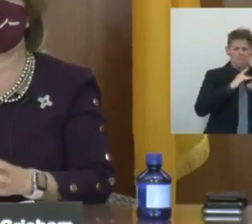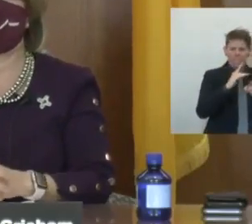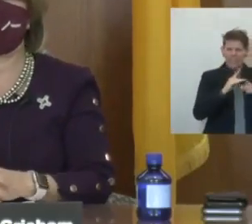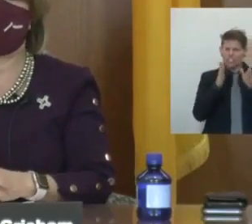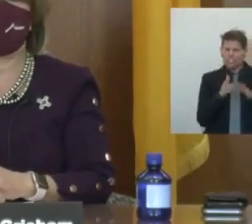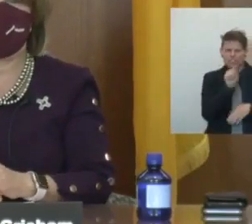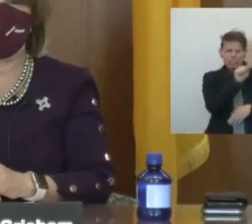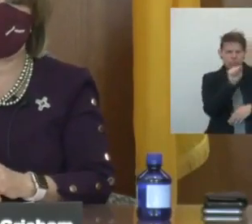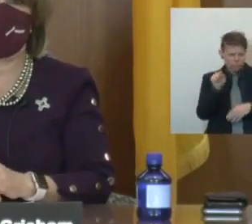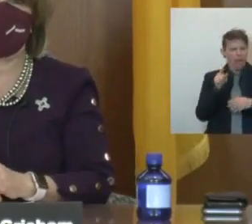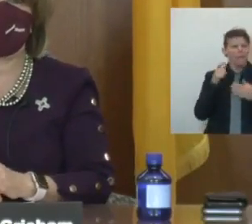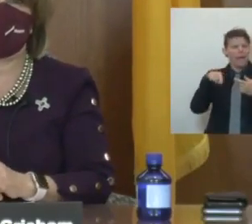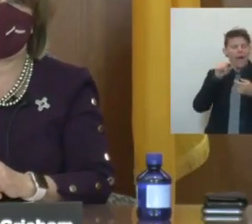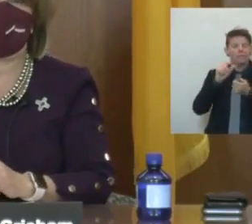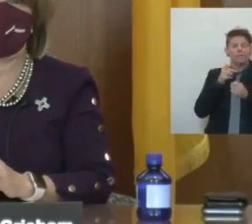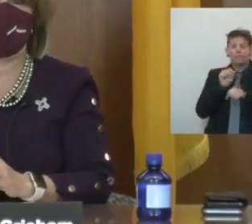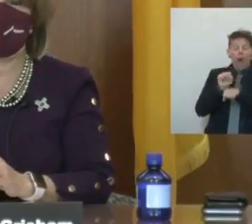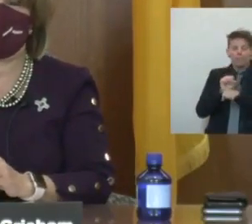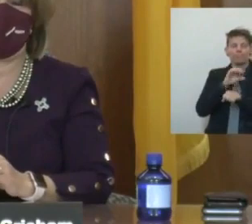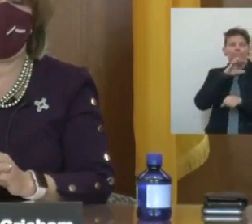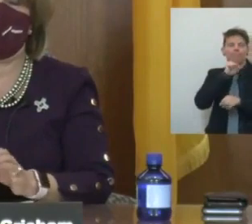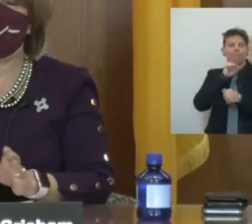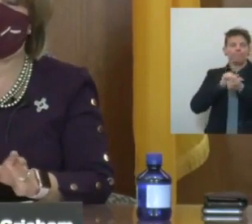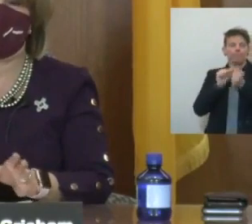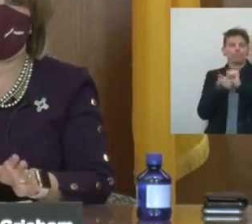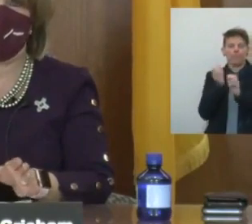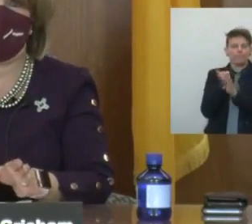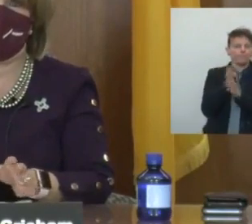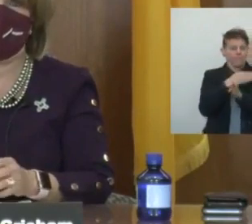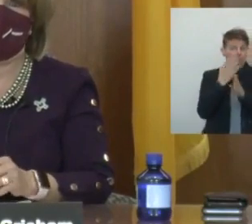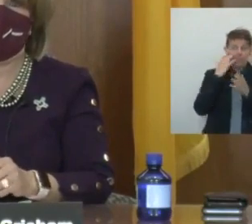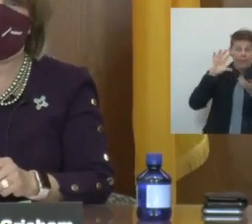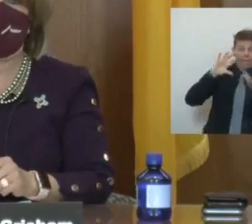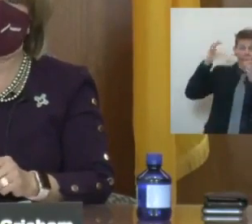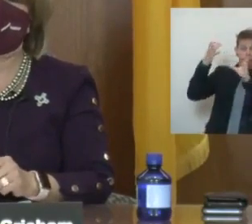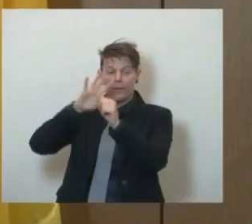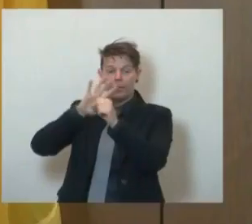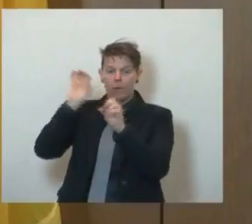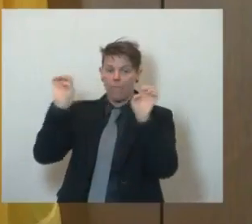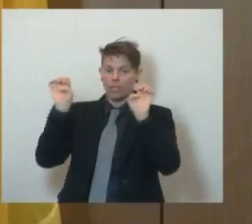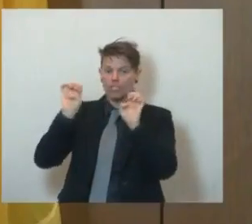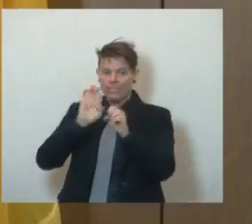GOVERNOR MICHELLE LUJAN. GRISHAM IS GIVING A LIVE PRESS CONFERENCE ON A COVID-19.